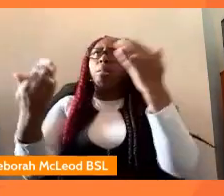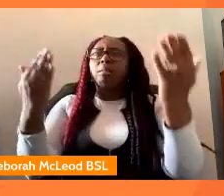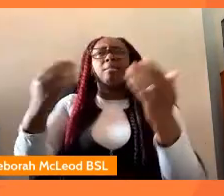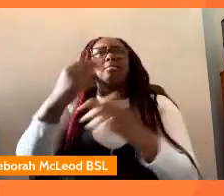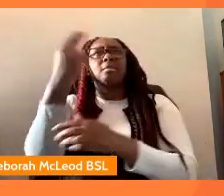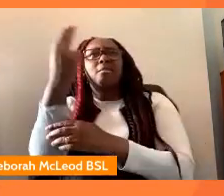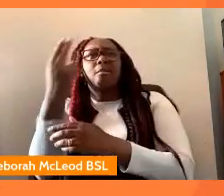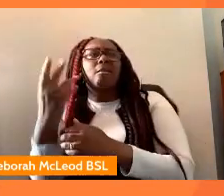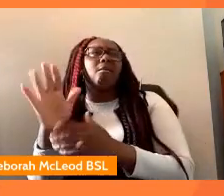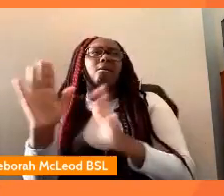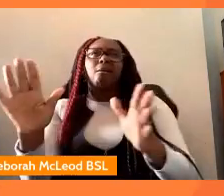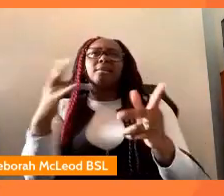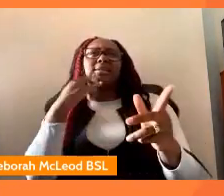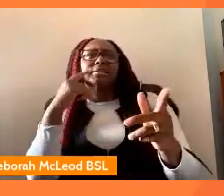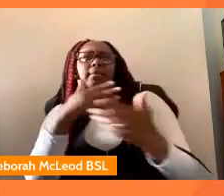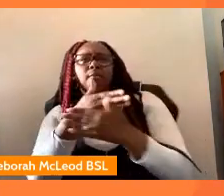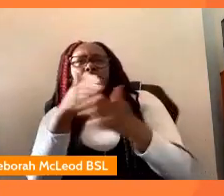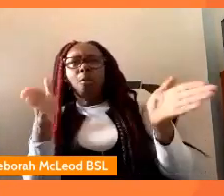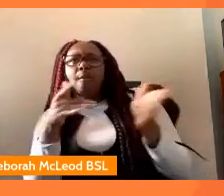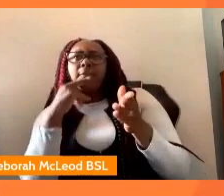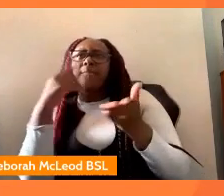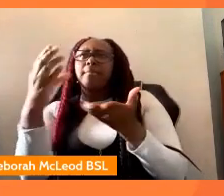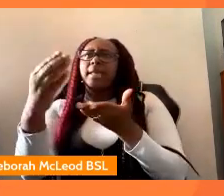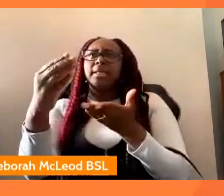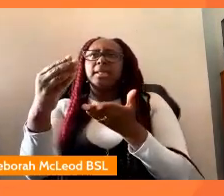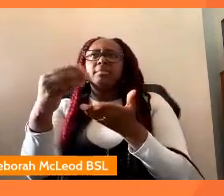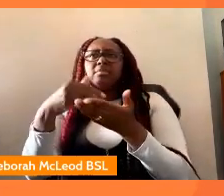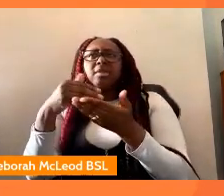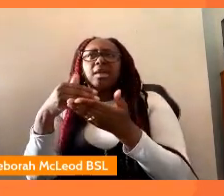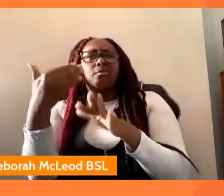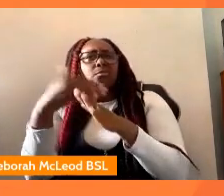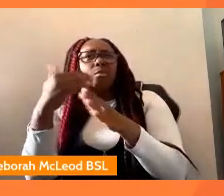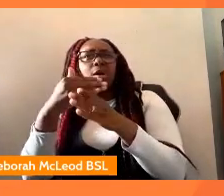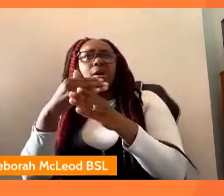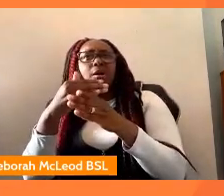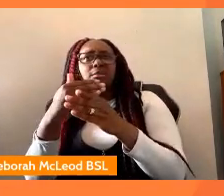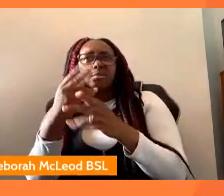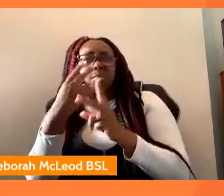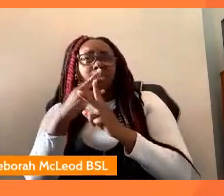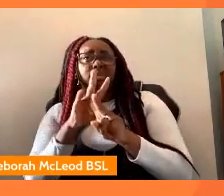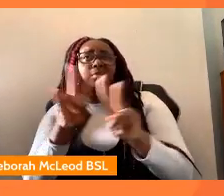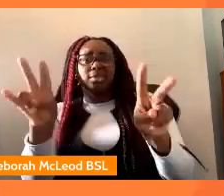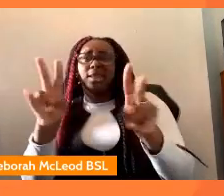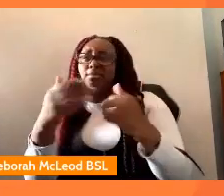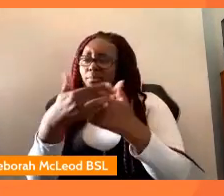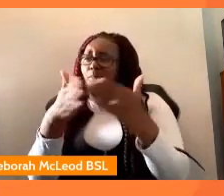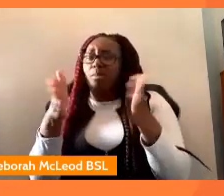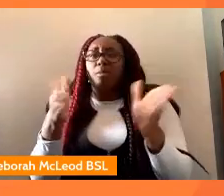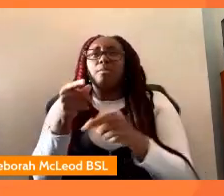the Open-Source route and they are making their collections available. It's that kind of thinking that can open things up and suddenly you can see